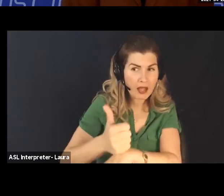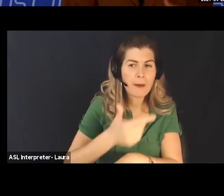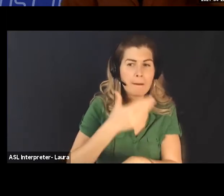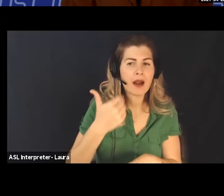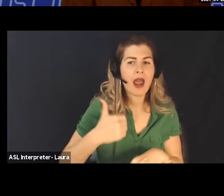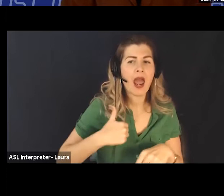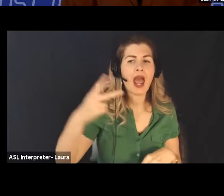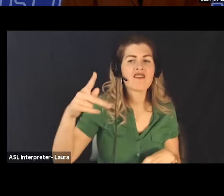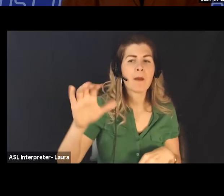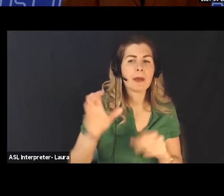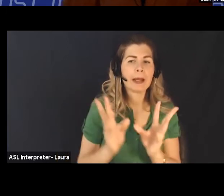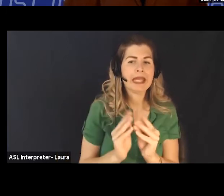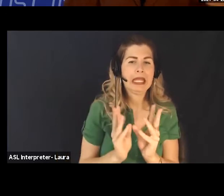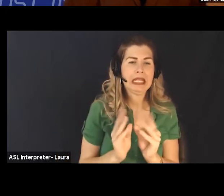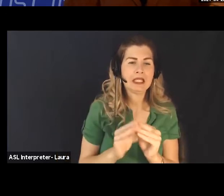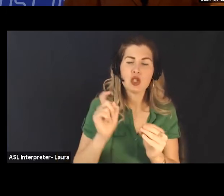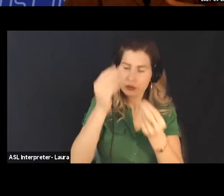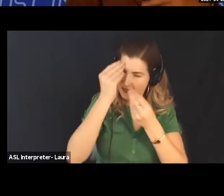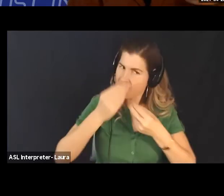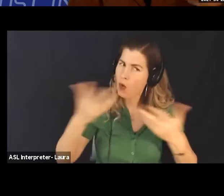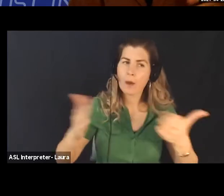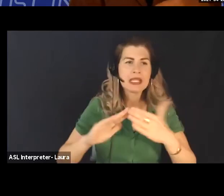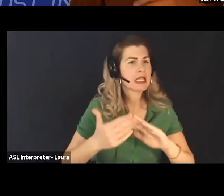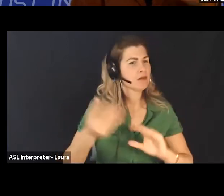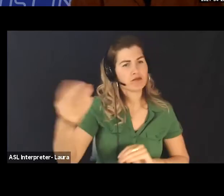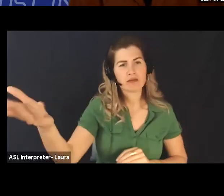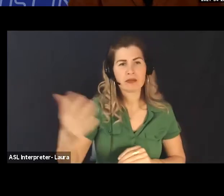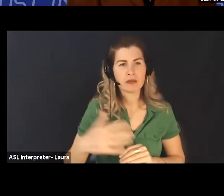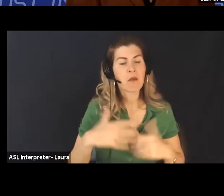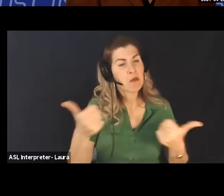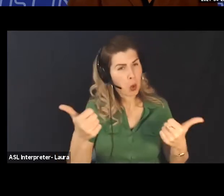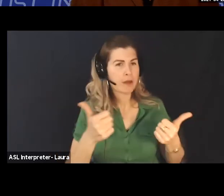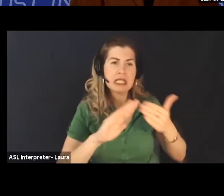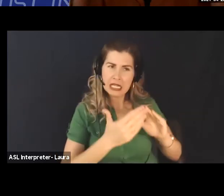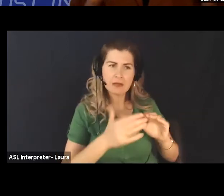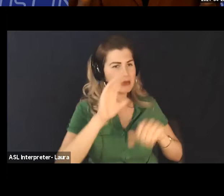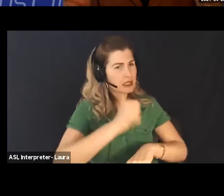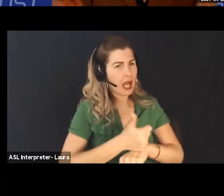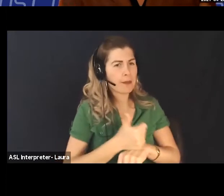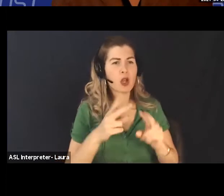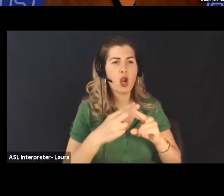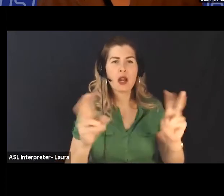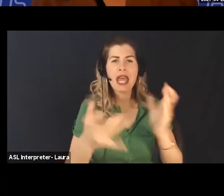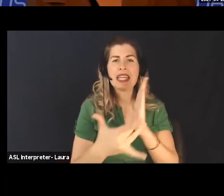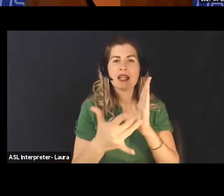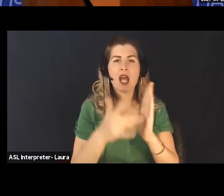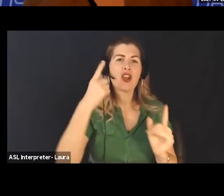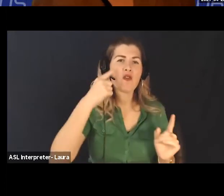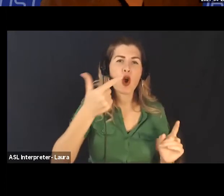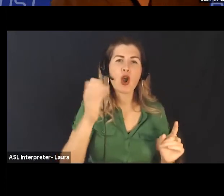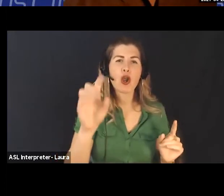to let the community know about it and get input. And so the city organize these meetings called technology for good San Diego as a smart city.